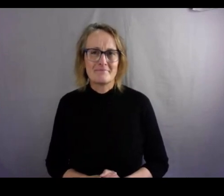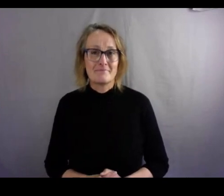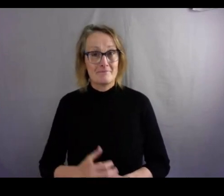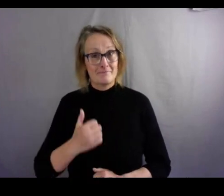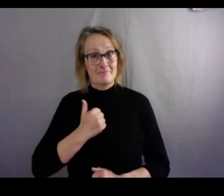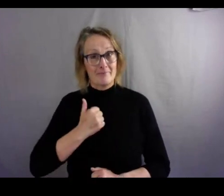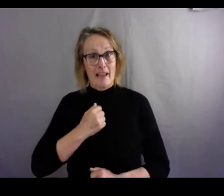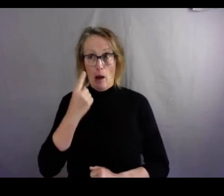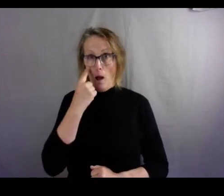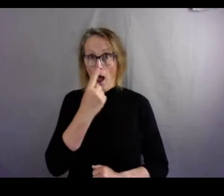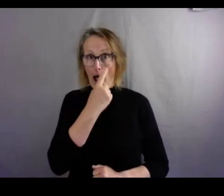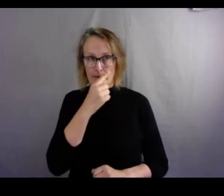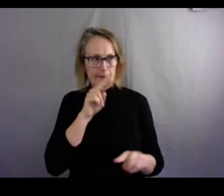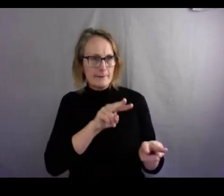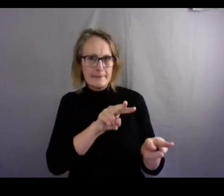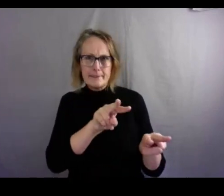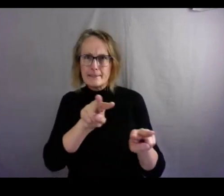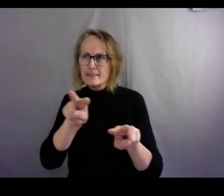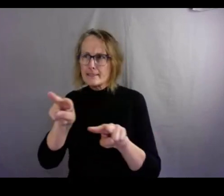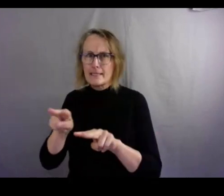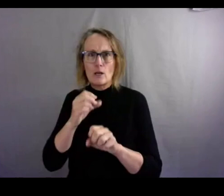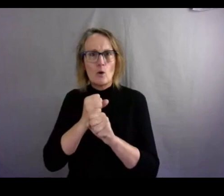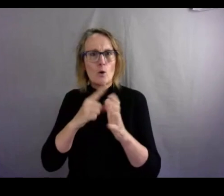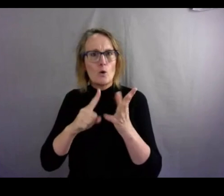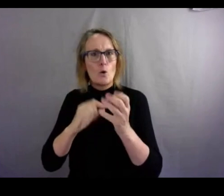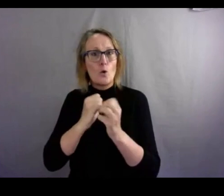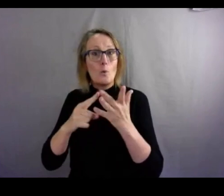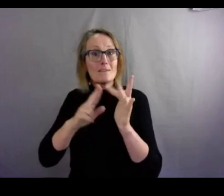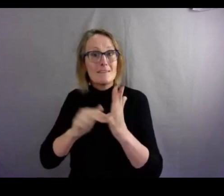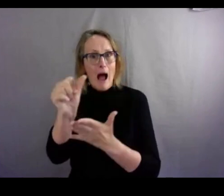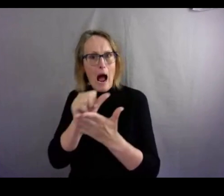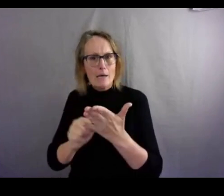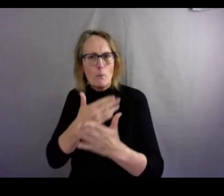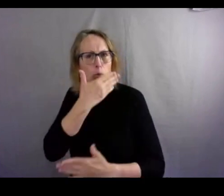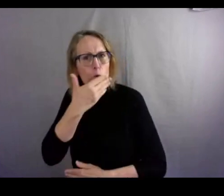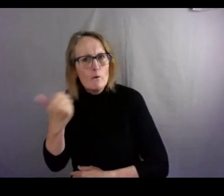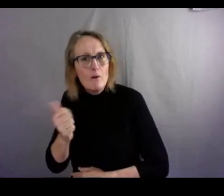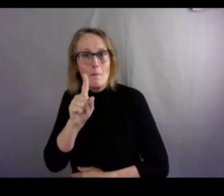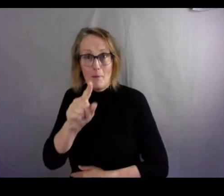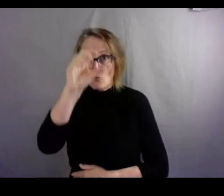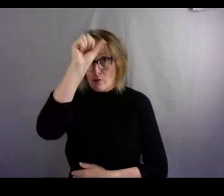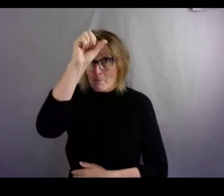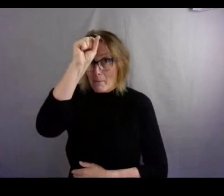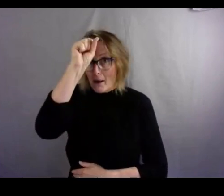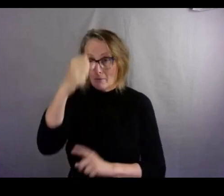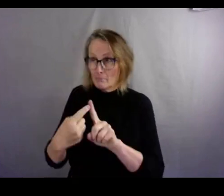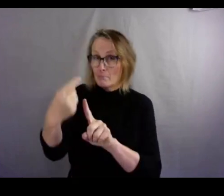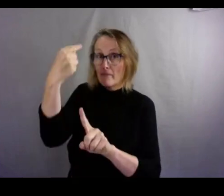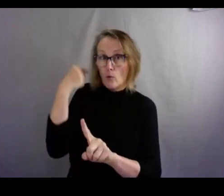and mastery of Gauguin's art, we need to remember the reality of the times for French Polynesian people.